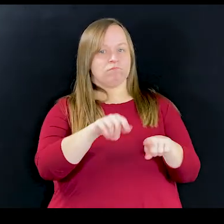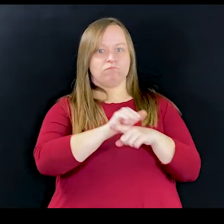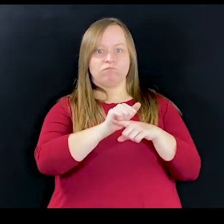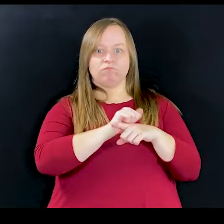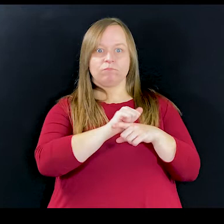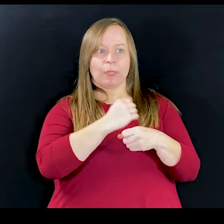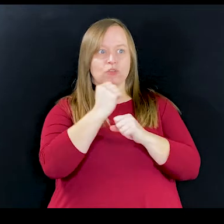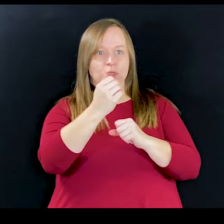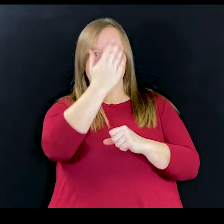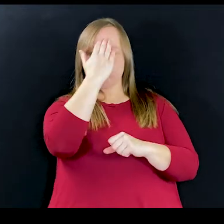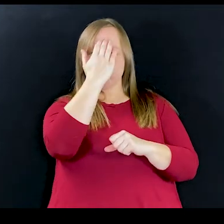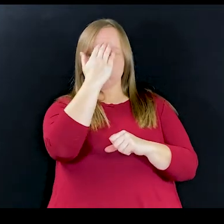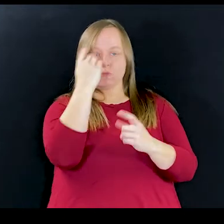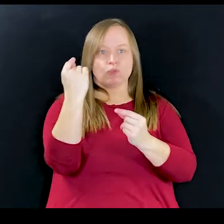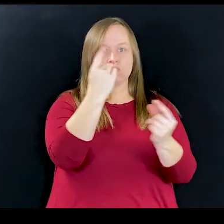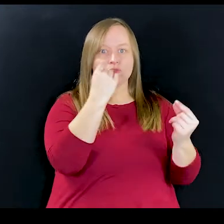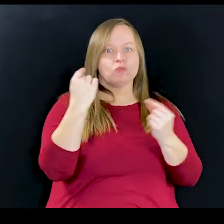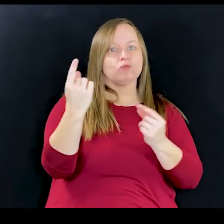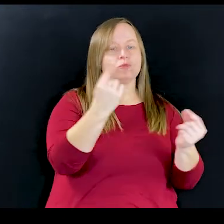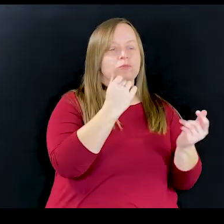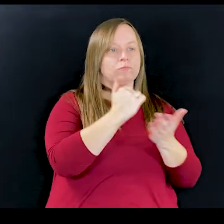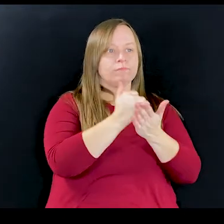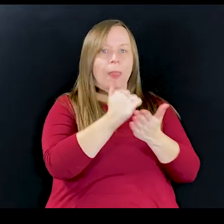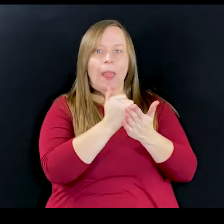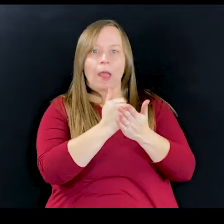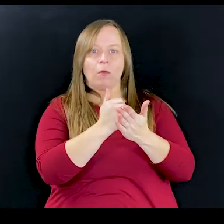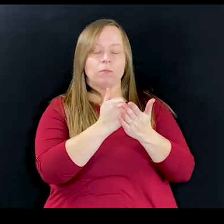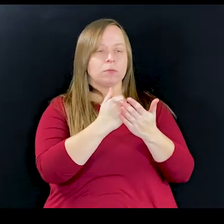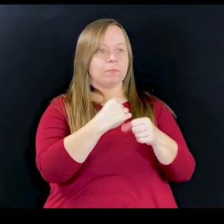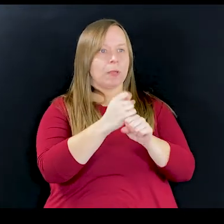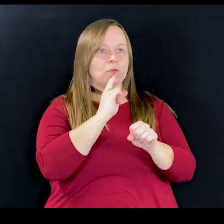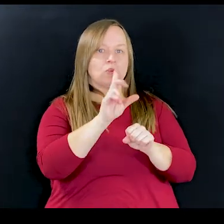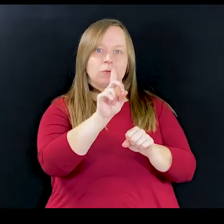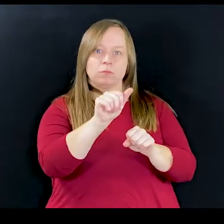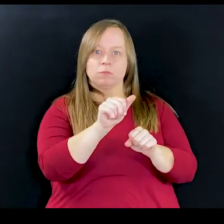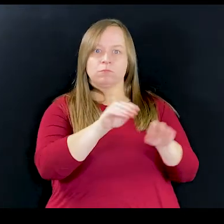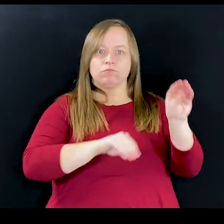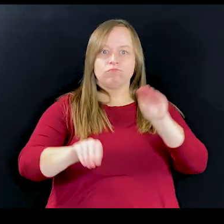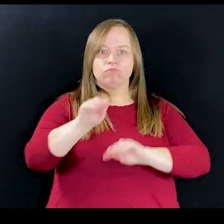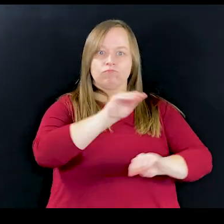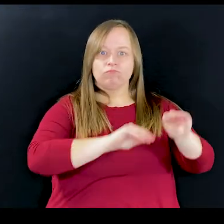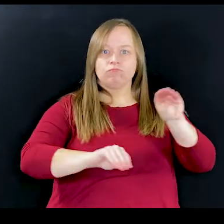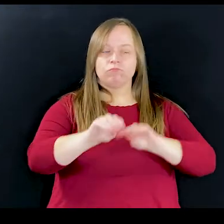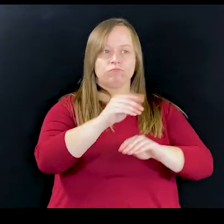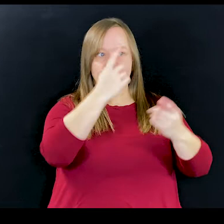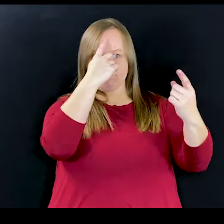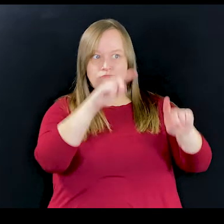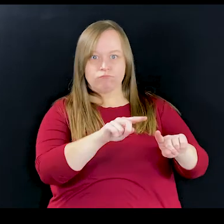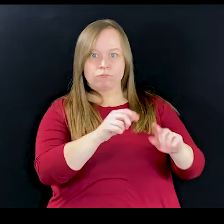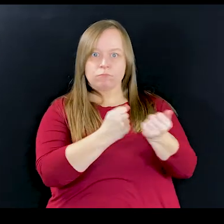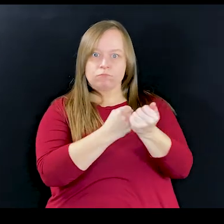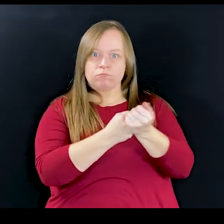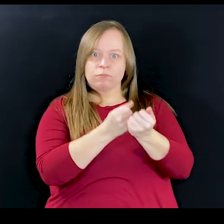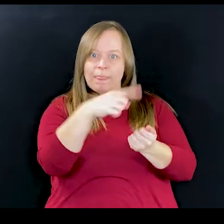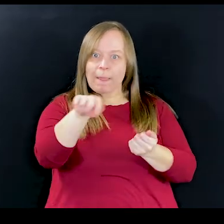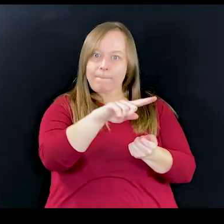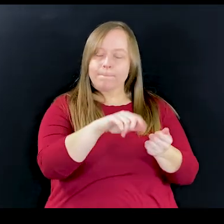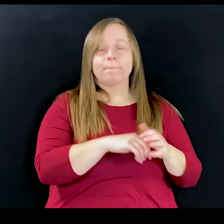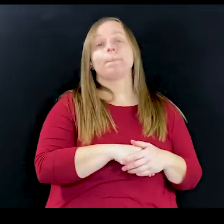training to make sure that the staff are doing what they need to do to accommodate riders who have mobility disabilities.